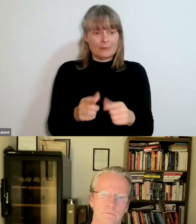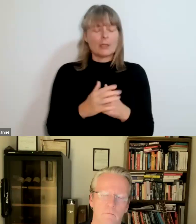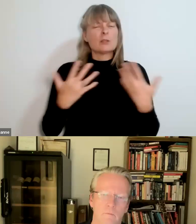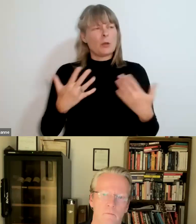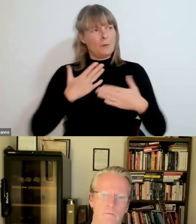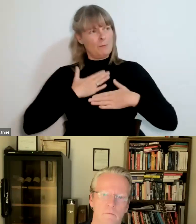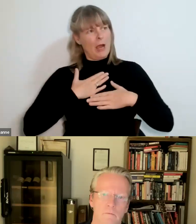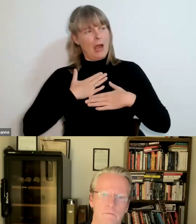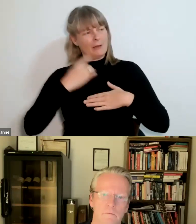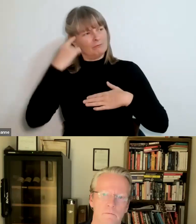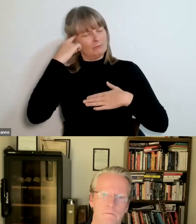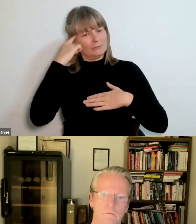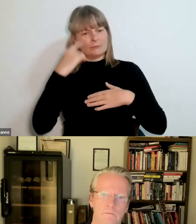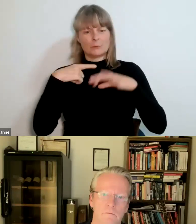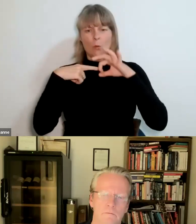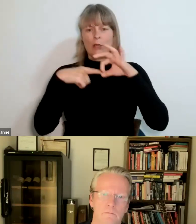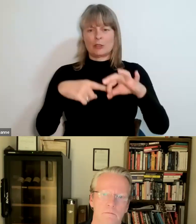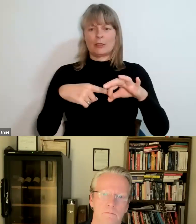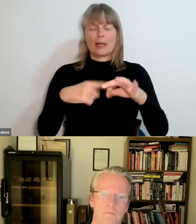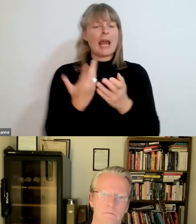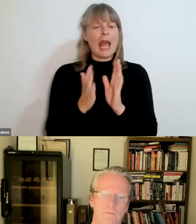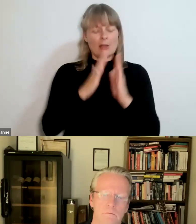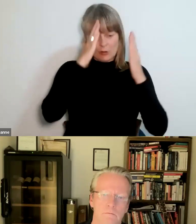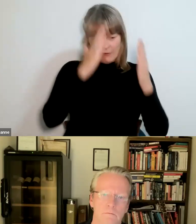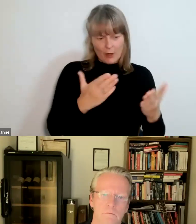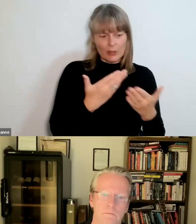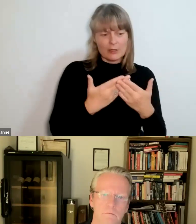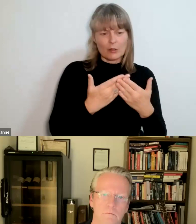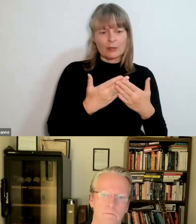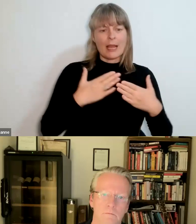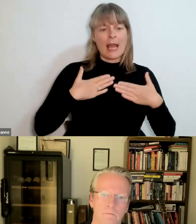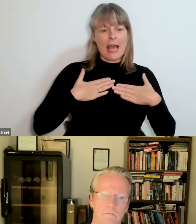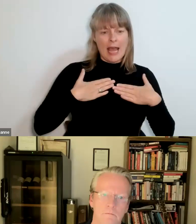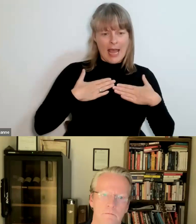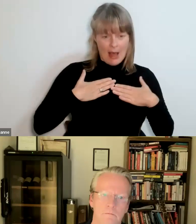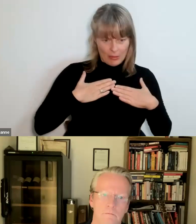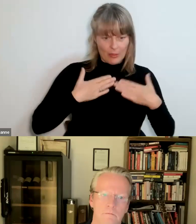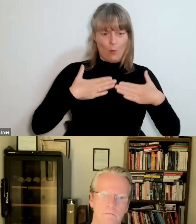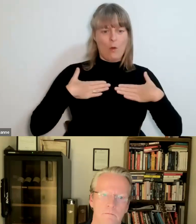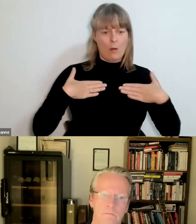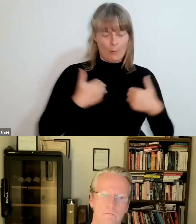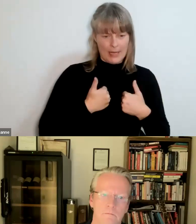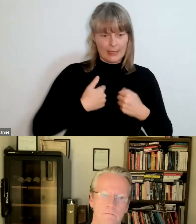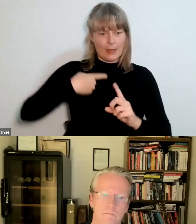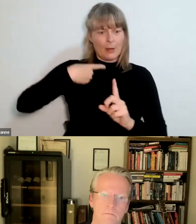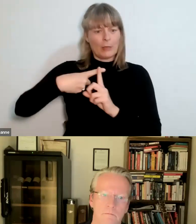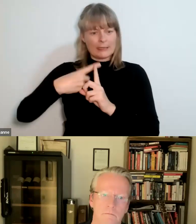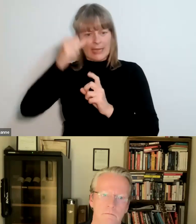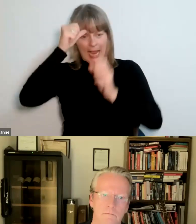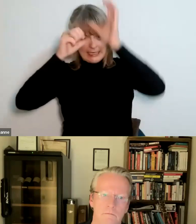by the time they are 15. So the question in my mind is how does a focus on health and well-being